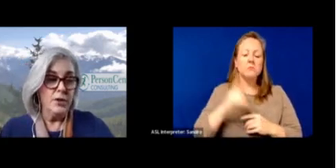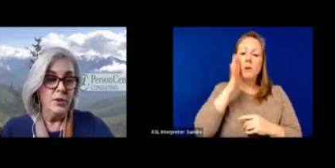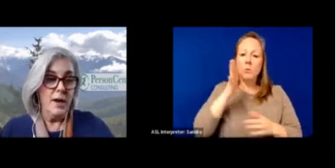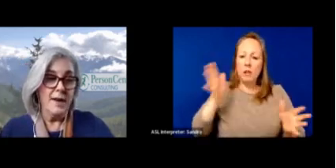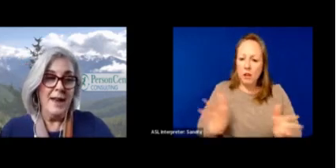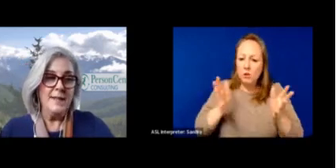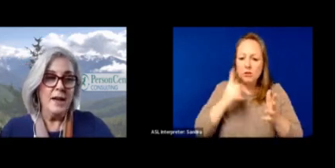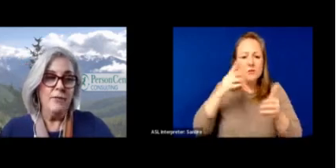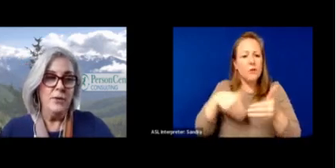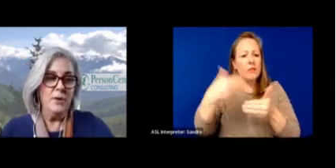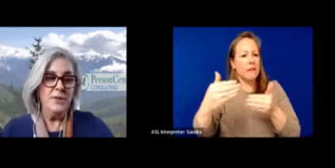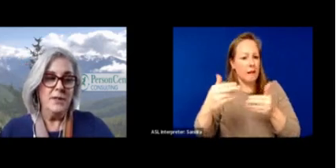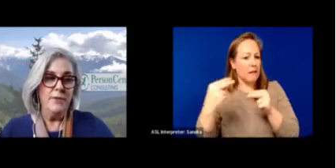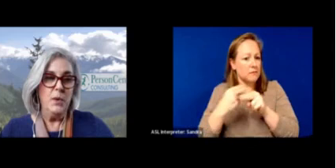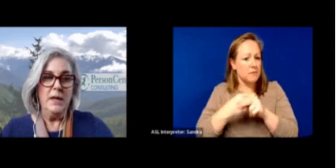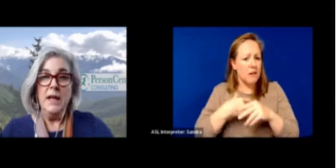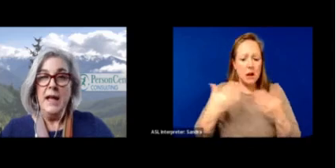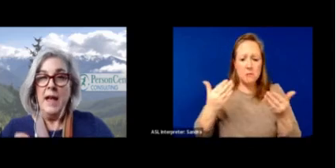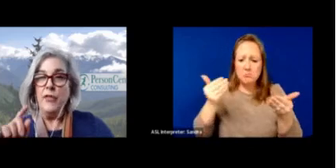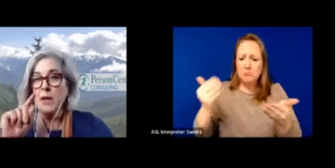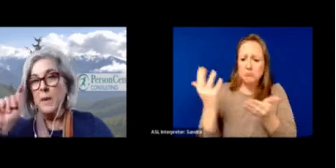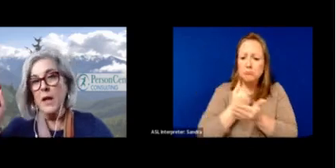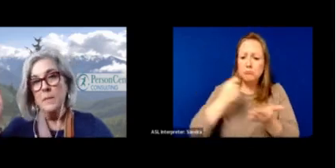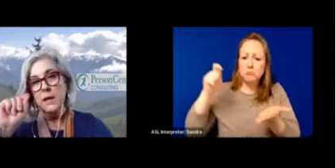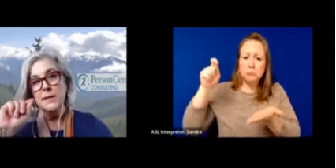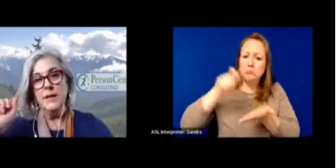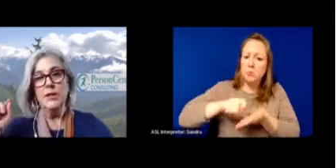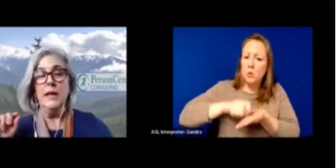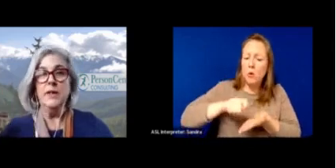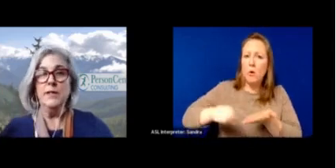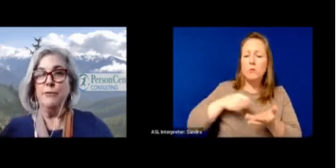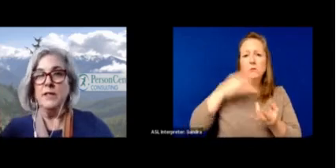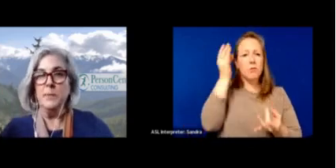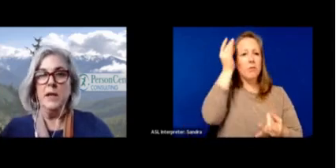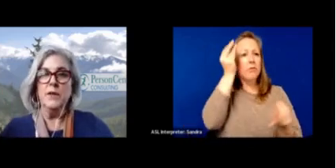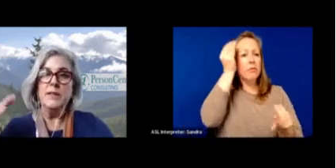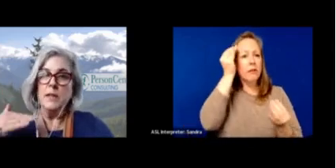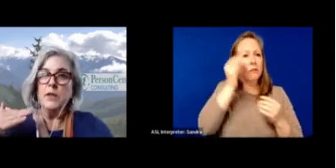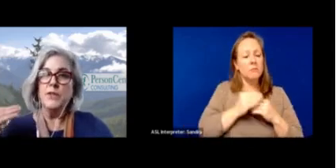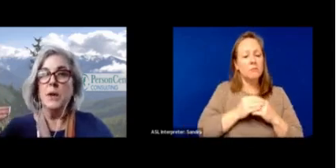these ideas. It's my pleasure, really talk to you about sort of the theory or the ideas, the